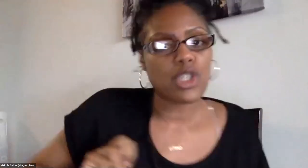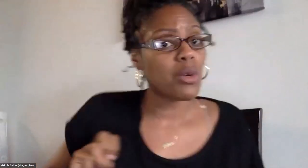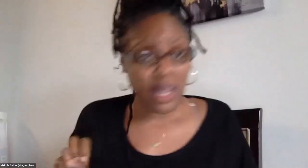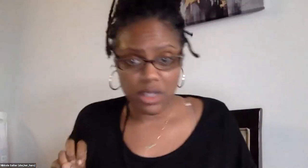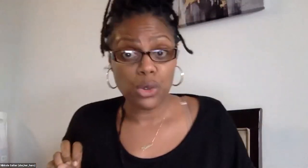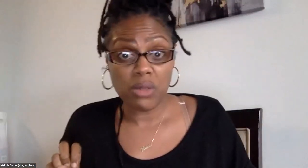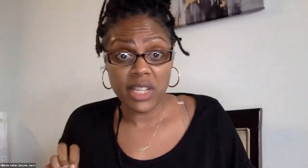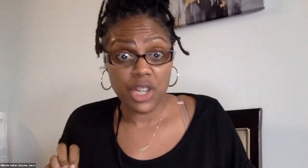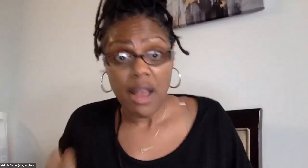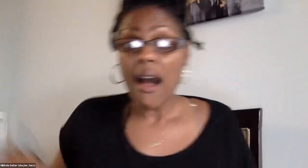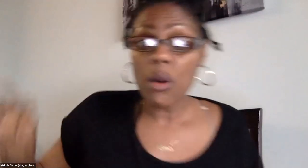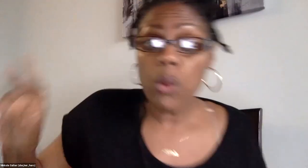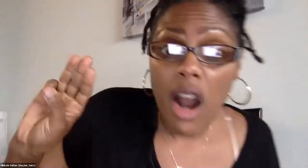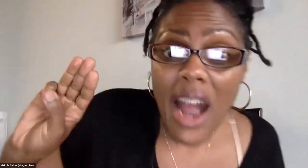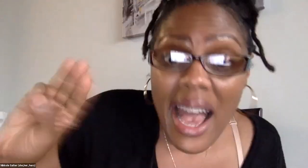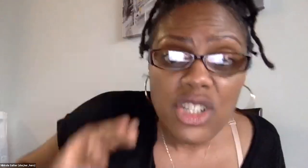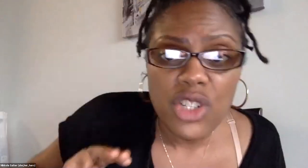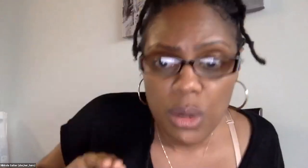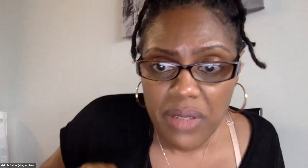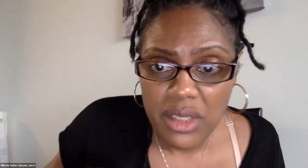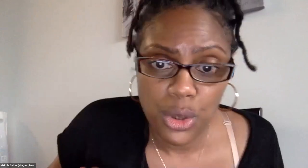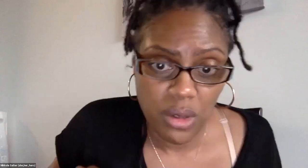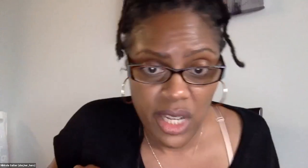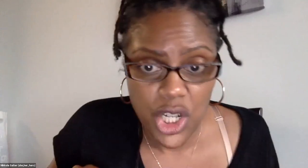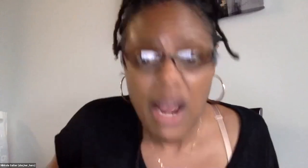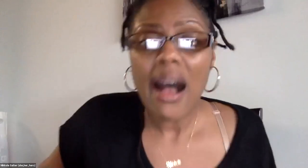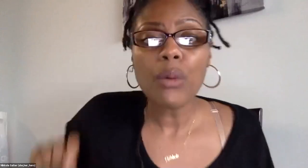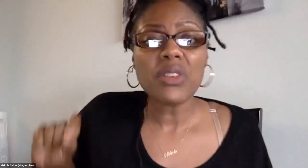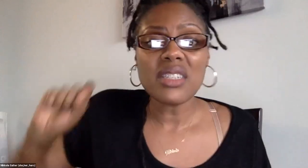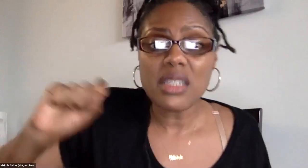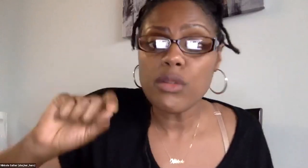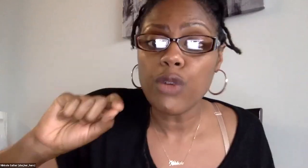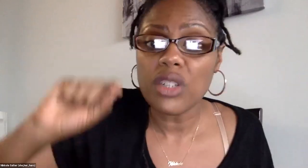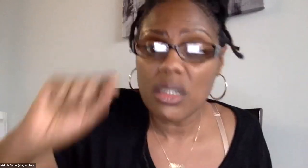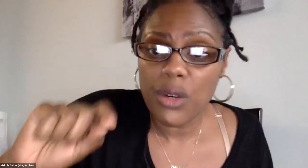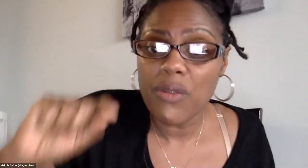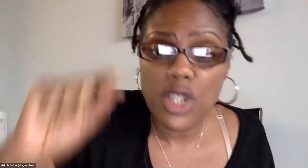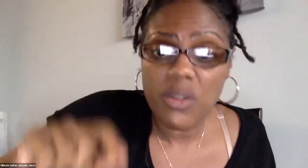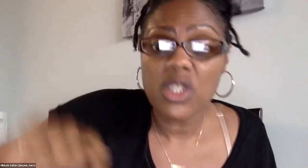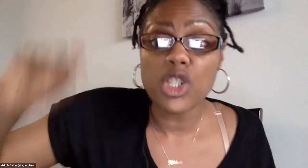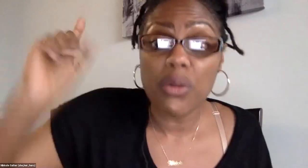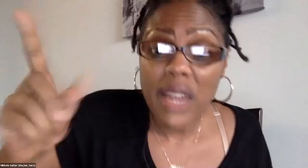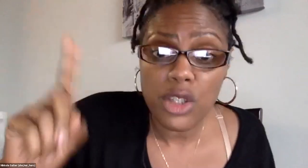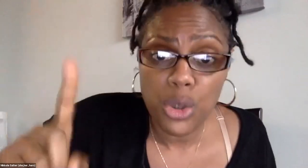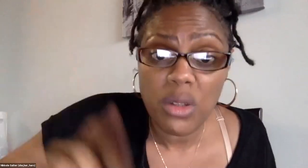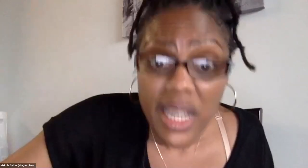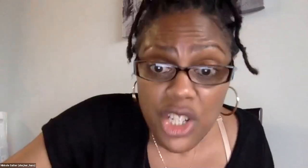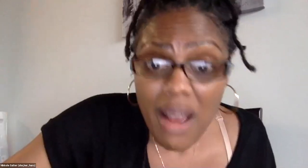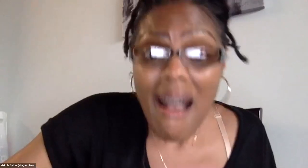to reflect the Truth of Nature. I want our actions to reflect the Truth of Nature. I want the systems for the delivery of our services to reflect the Truth of Nature.